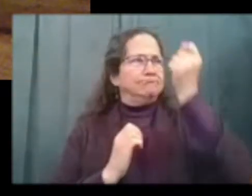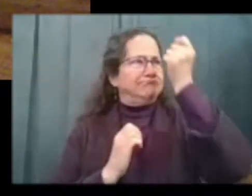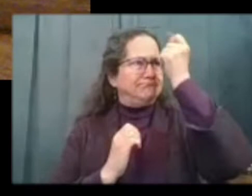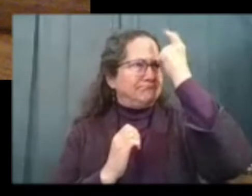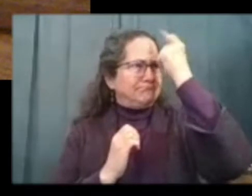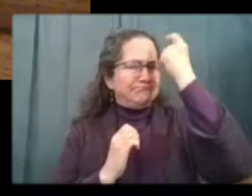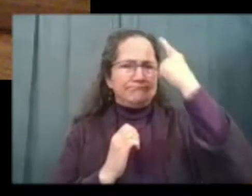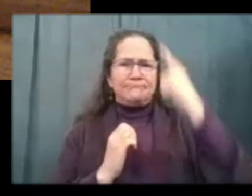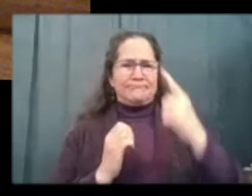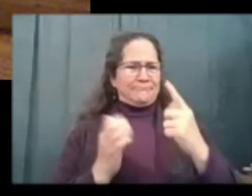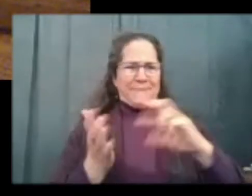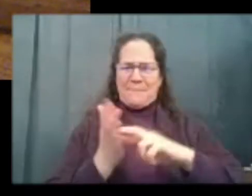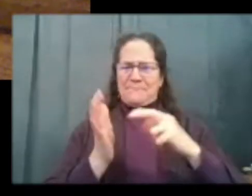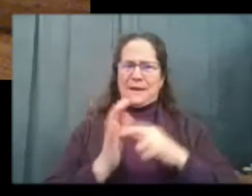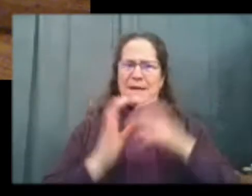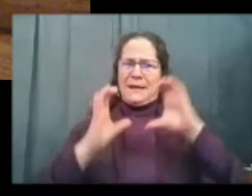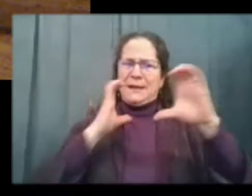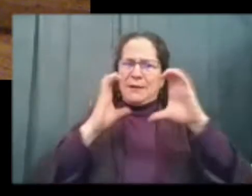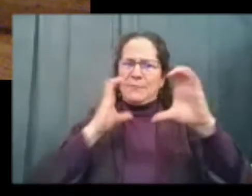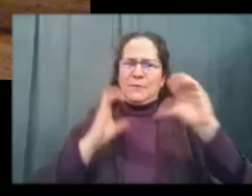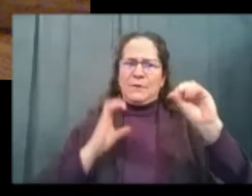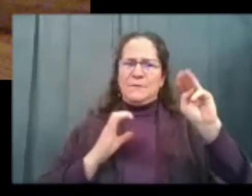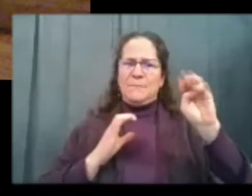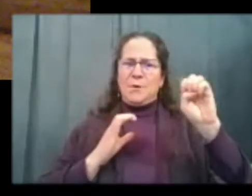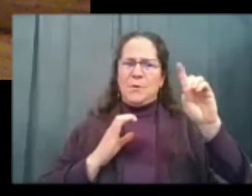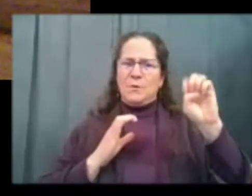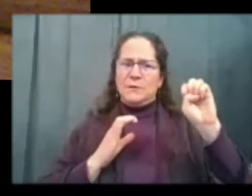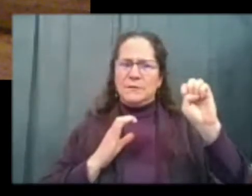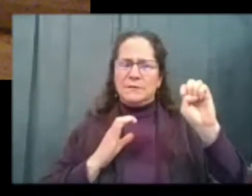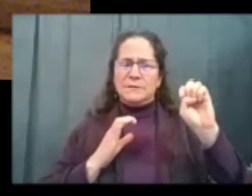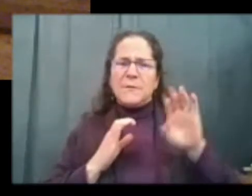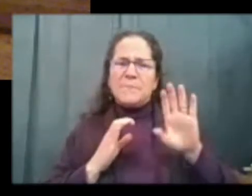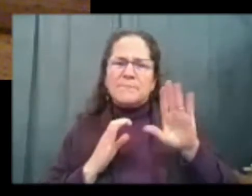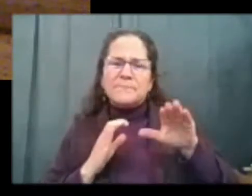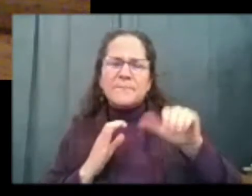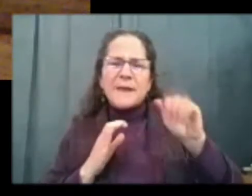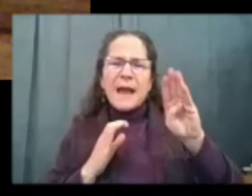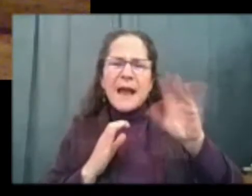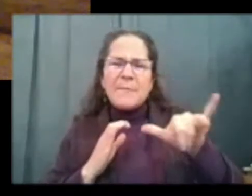we mean by communication mode. Abby, how would you define communication mode?